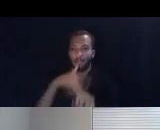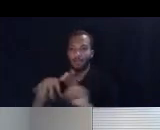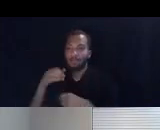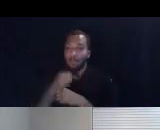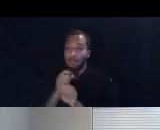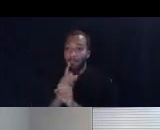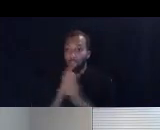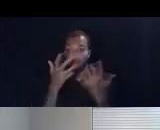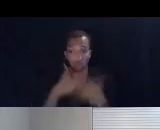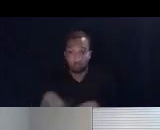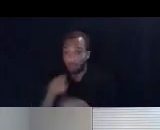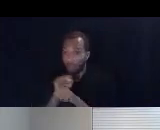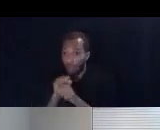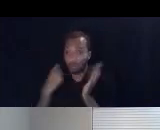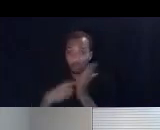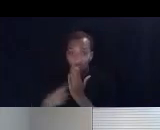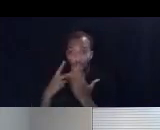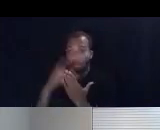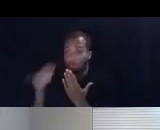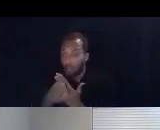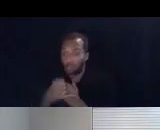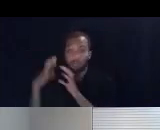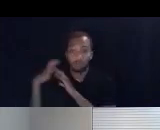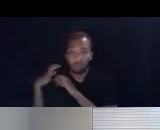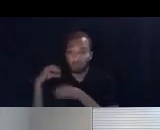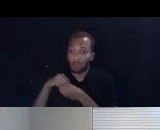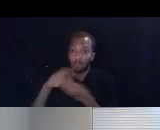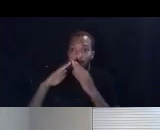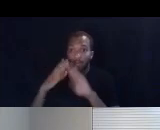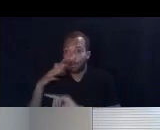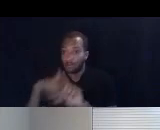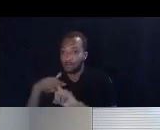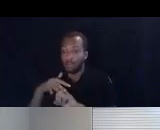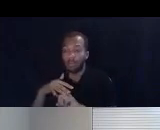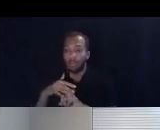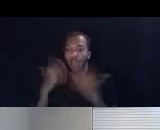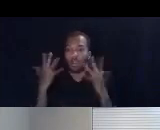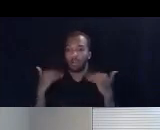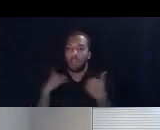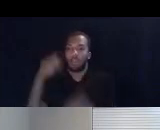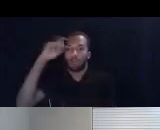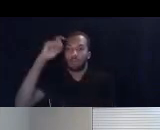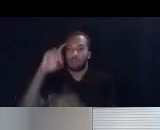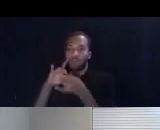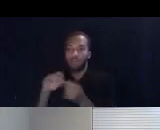and projects that are being taken on within the community spaces are really informed by an equity lens.